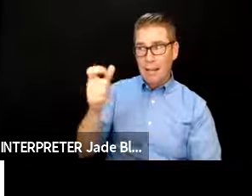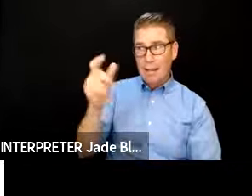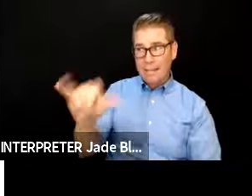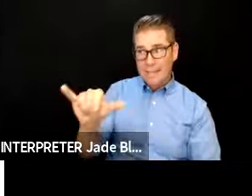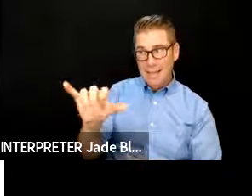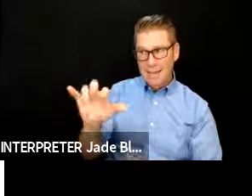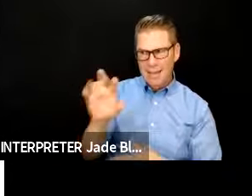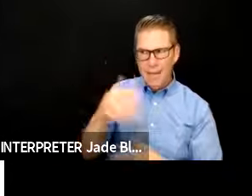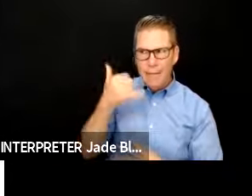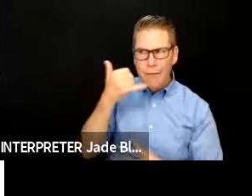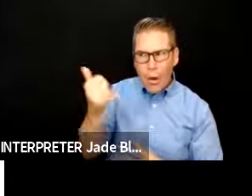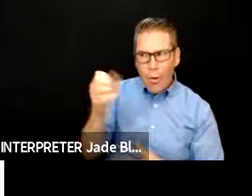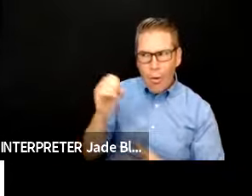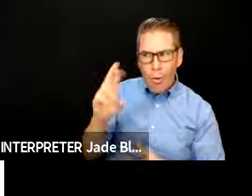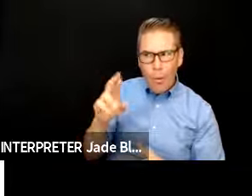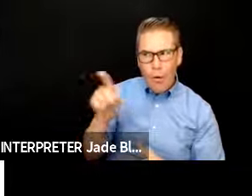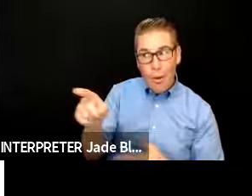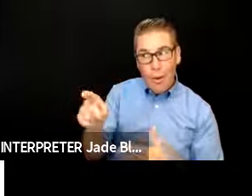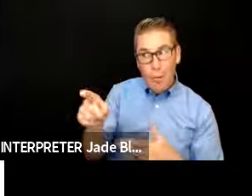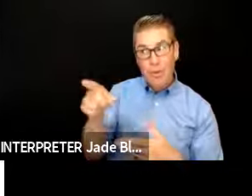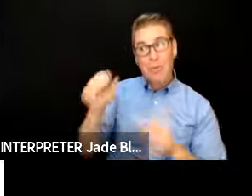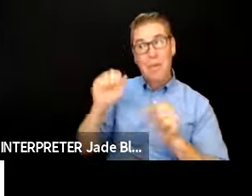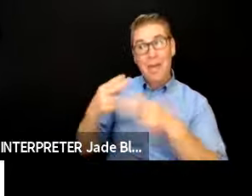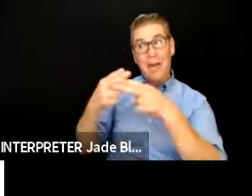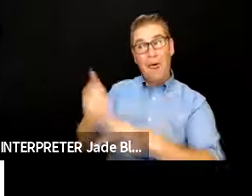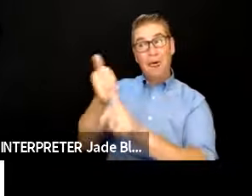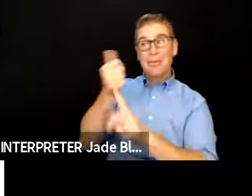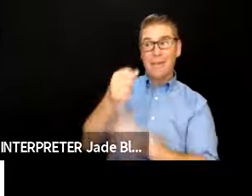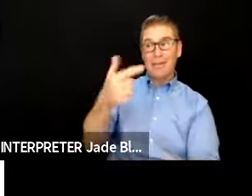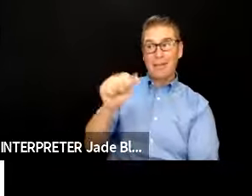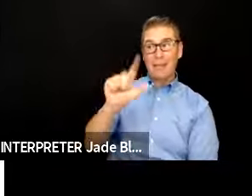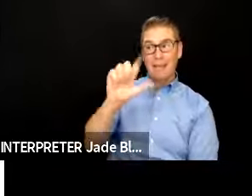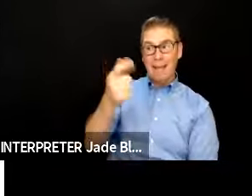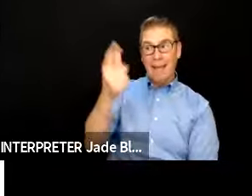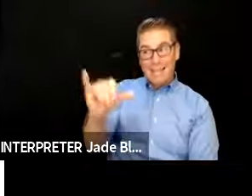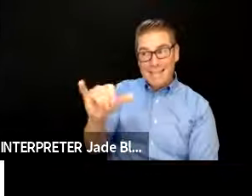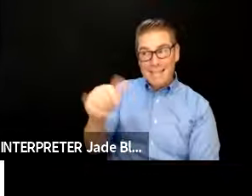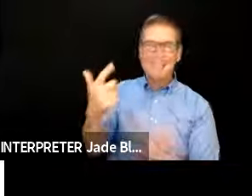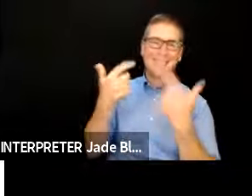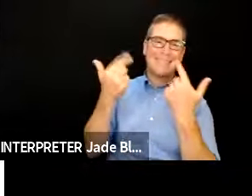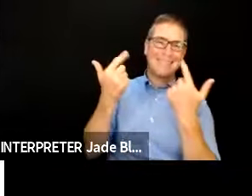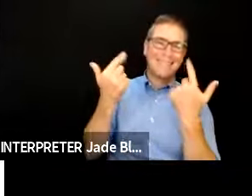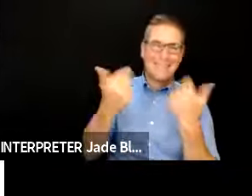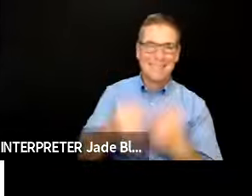Unless you want to go by galaxy